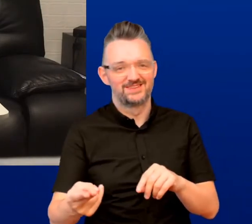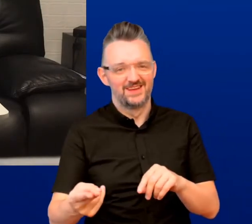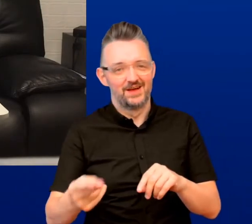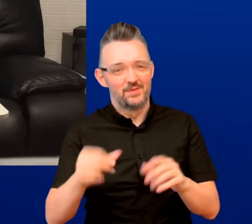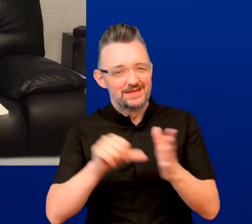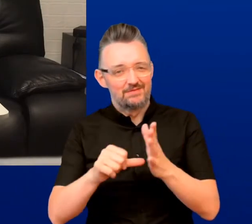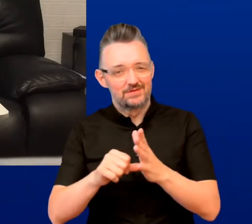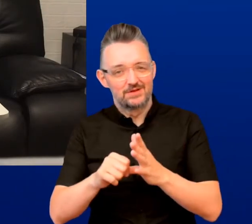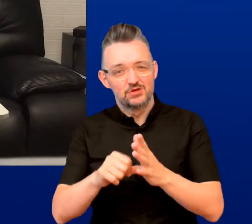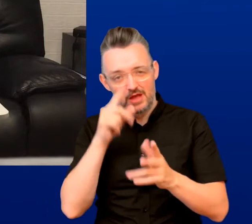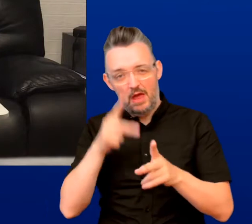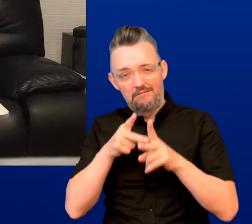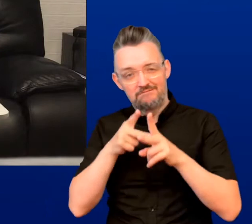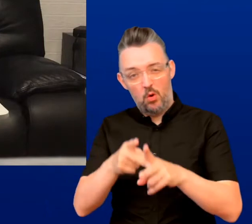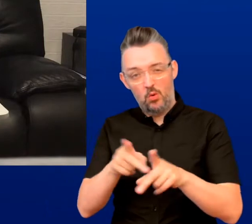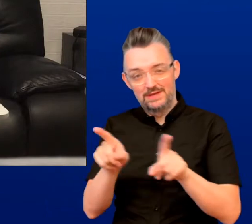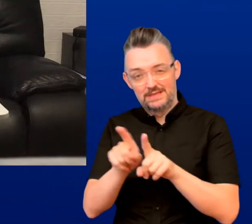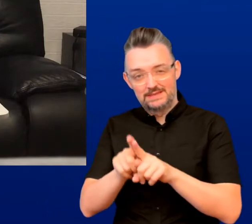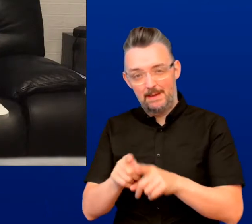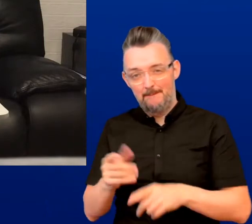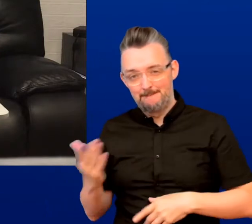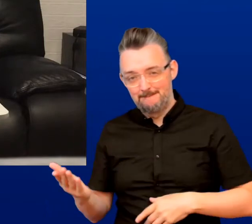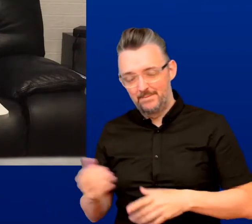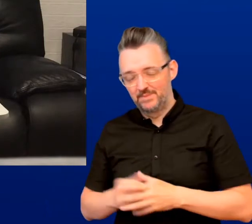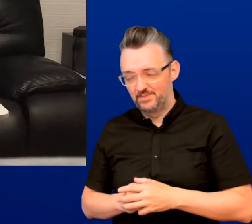It'll flap at the other end and you might not be able to cut it clean